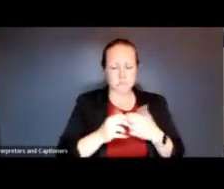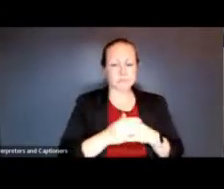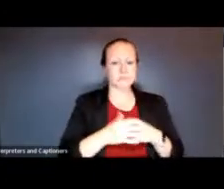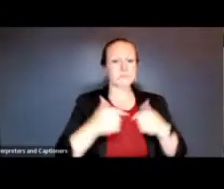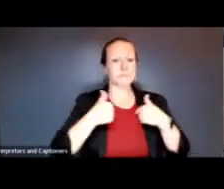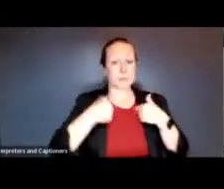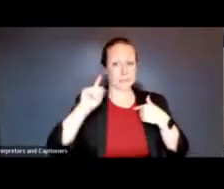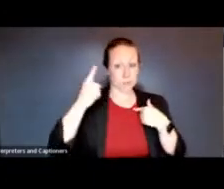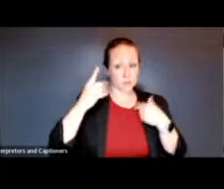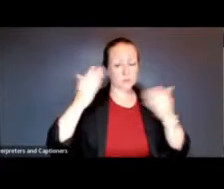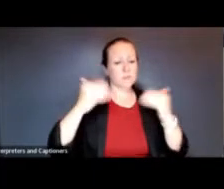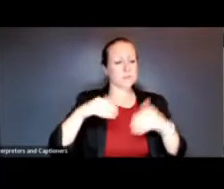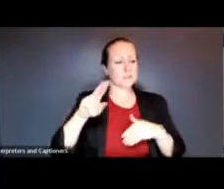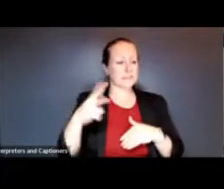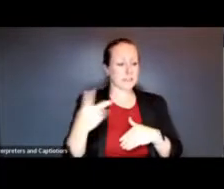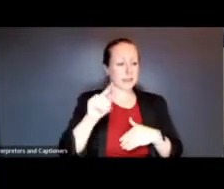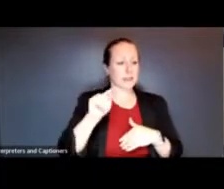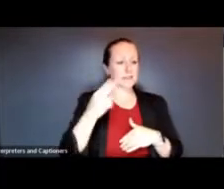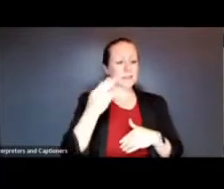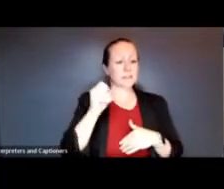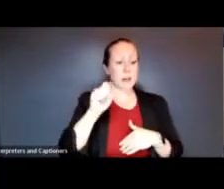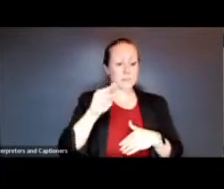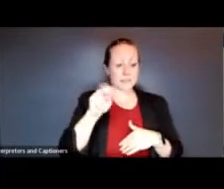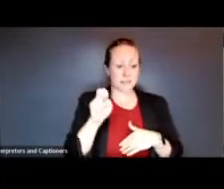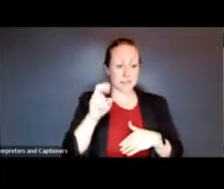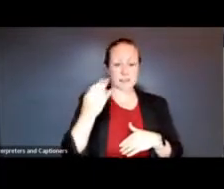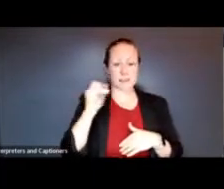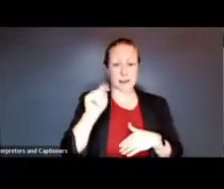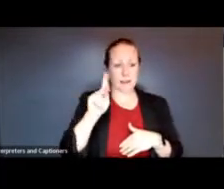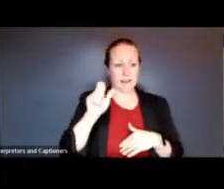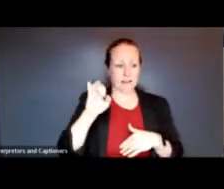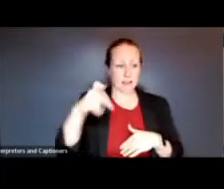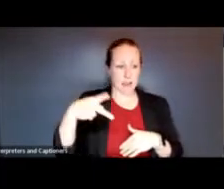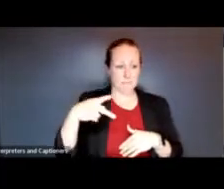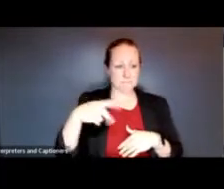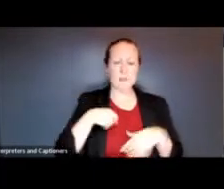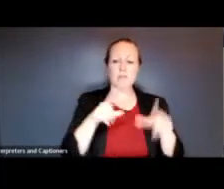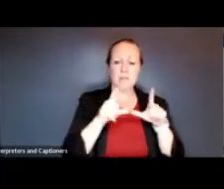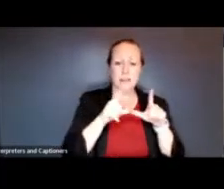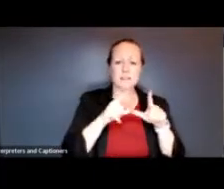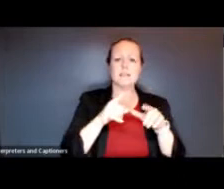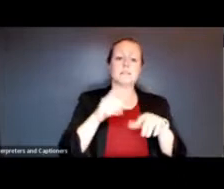be Thomasine Heitkamp and Thomasine is a licensed clinical social worker, Chester Fritz